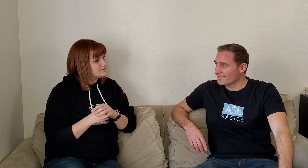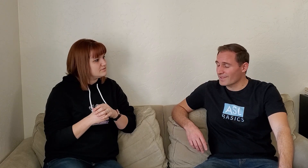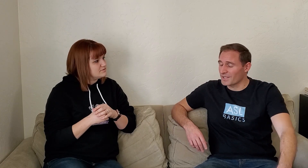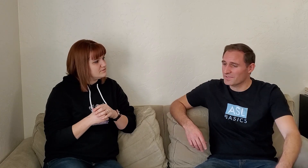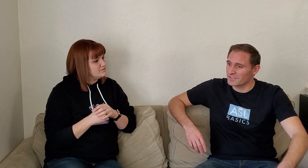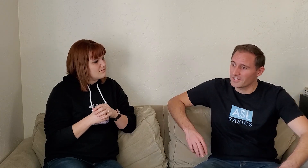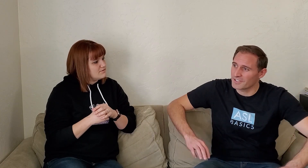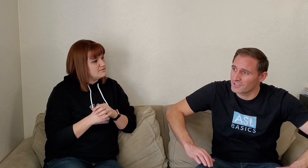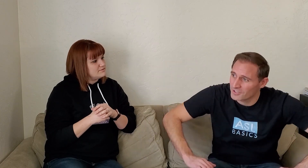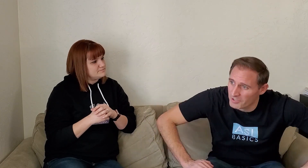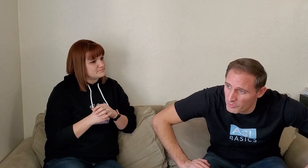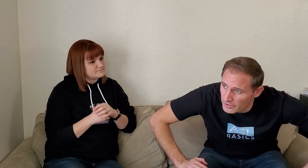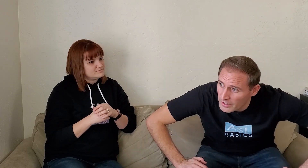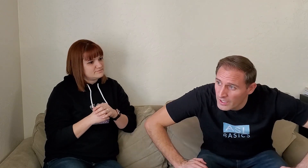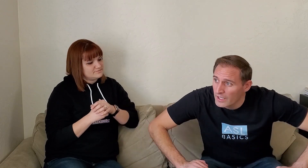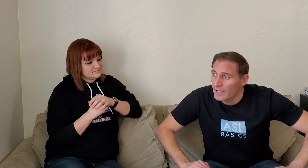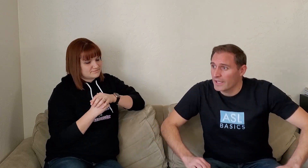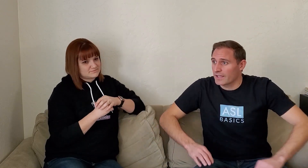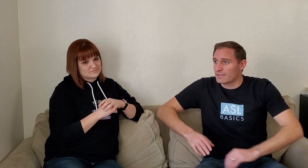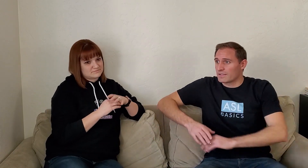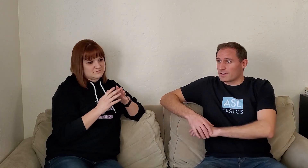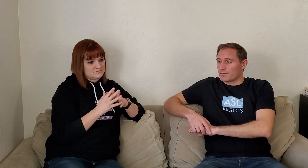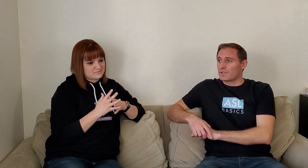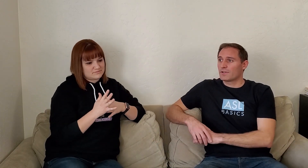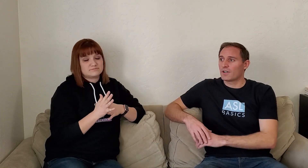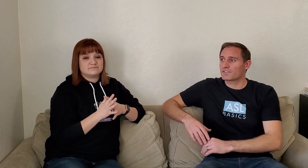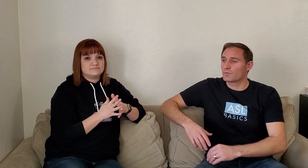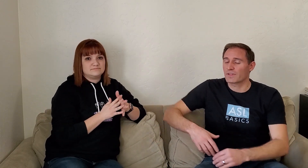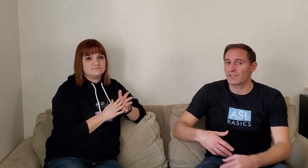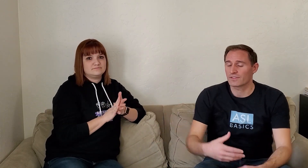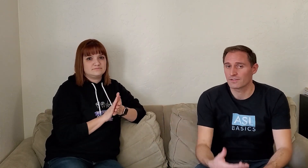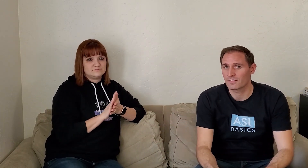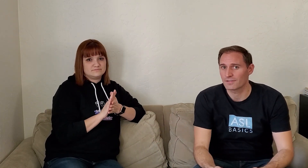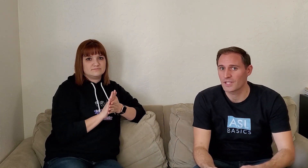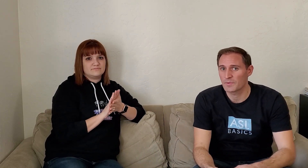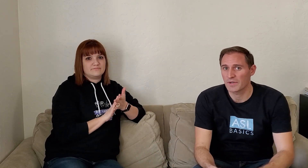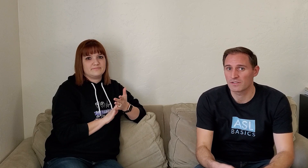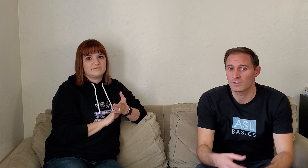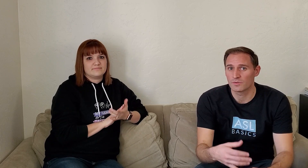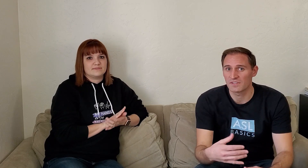Absolutely, I couldn't agree more, and, um, also the one thing to keep in mind too is